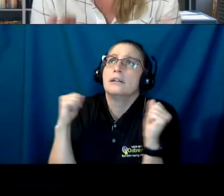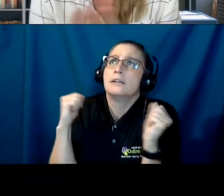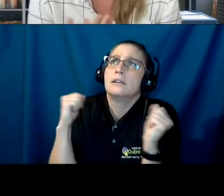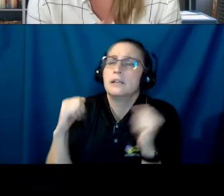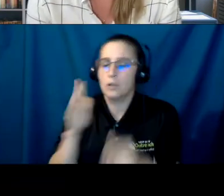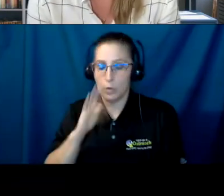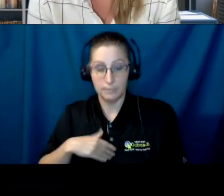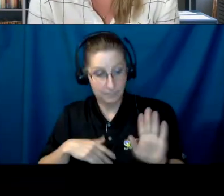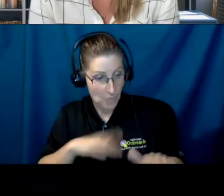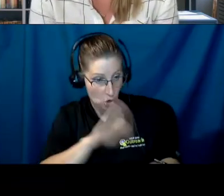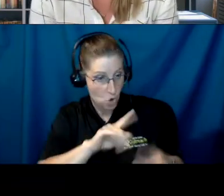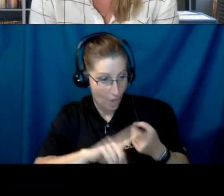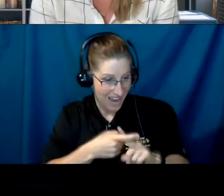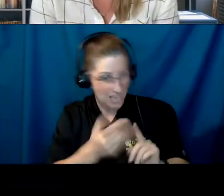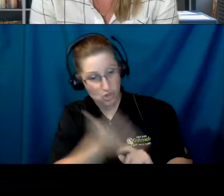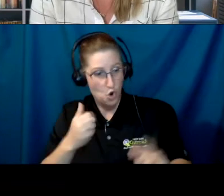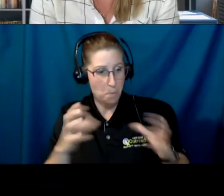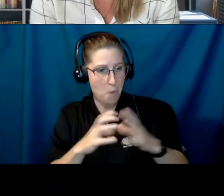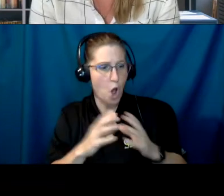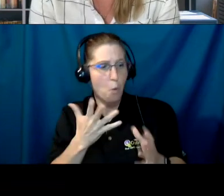your friend took your ball, and you really want it back. And they're not giving it back